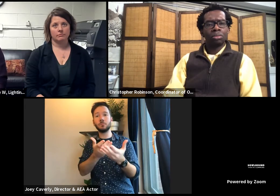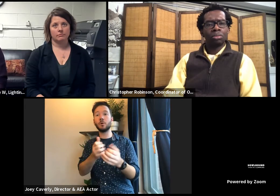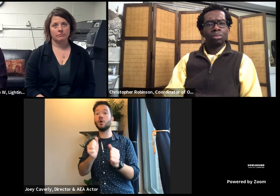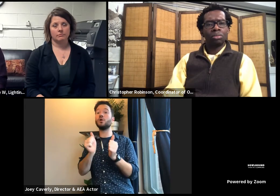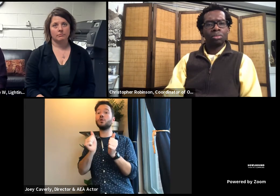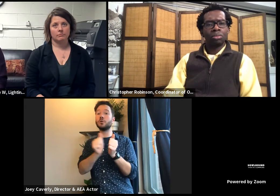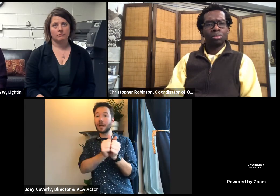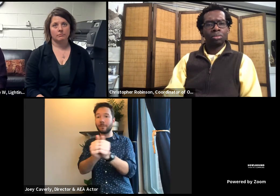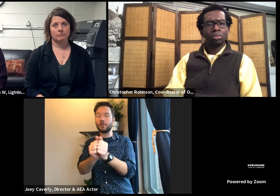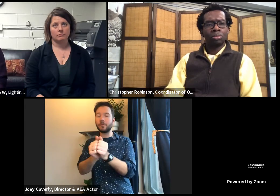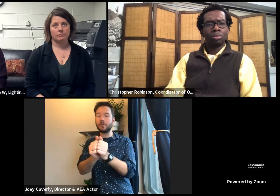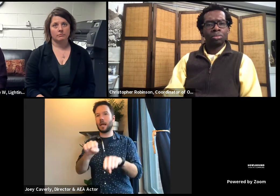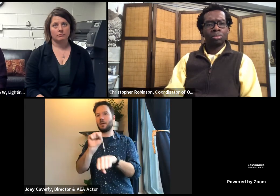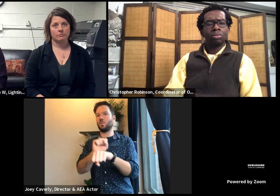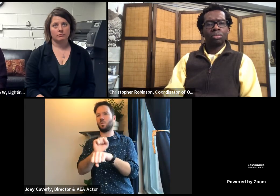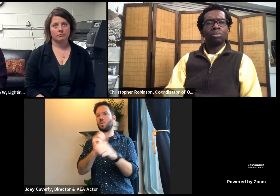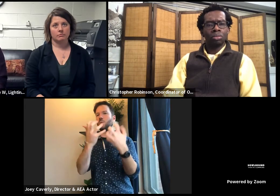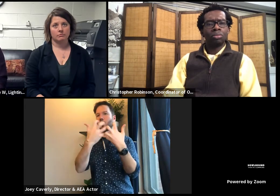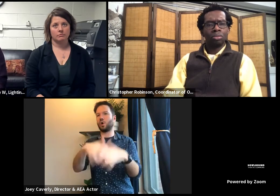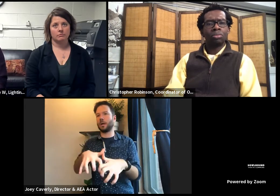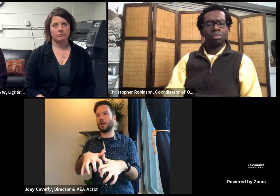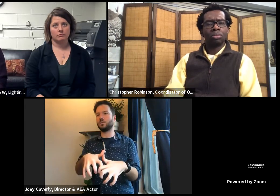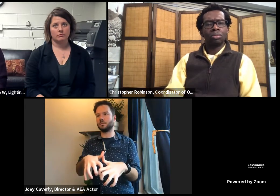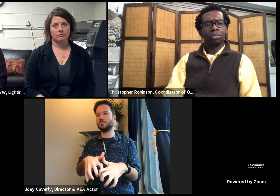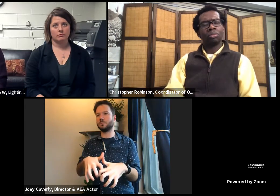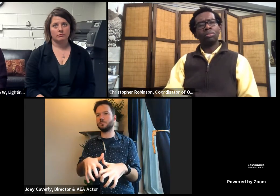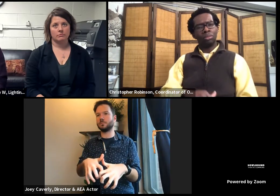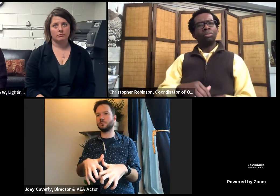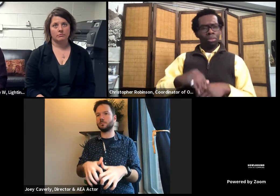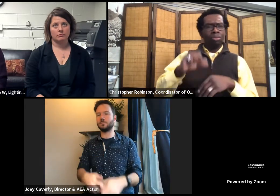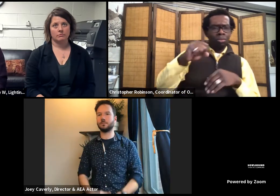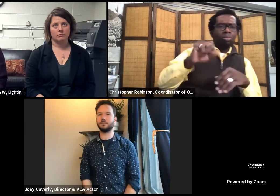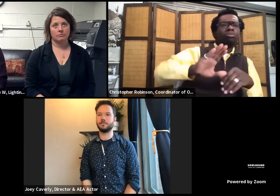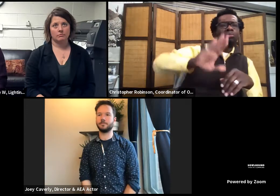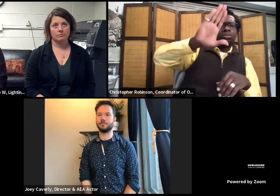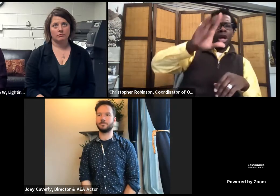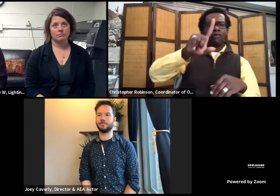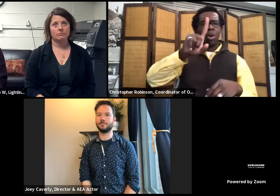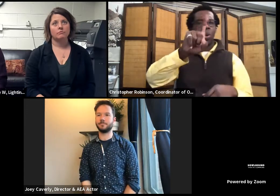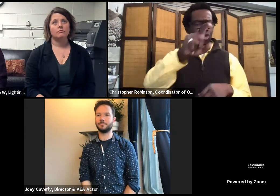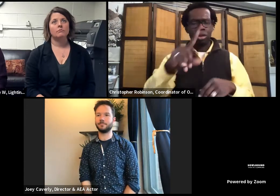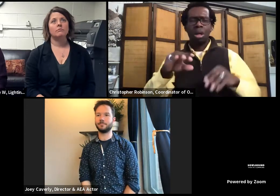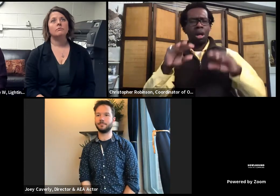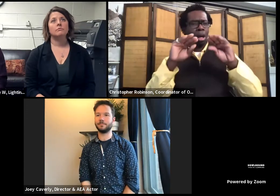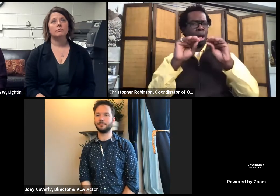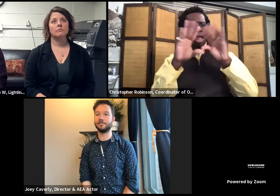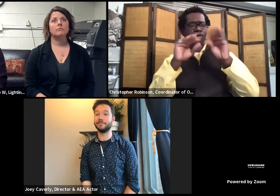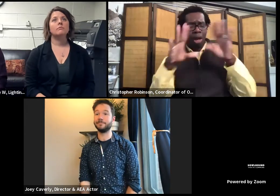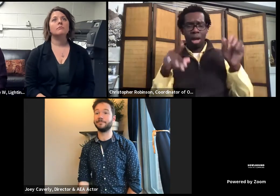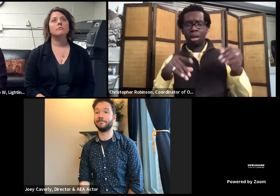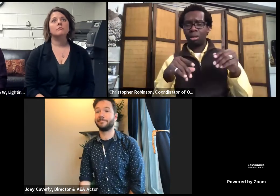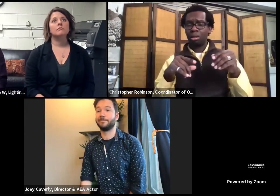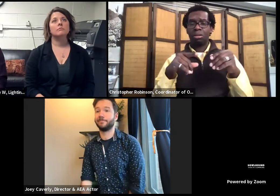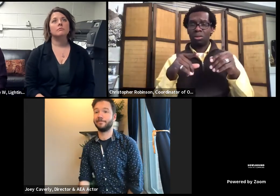Accessibility is a requirement, there are needs that need to be met, and they do end up working themselves out.